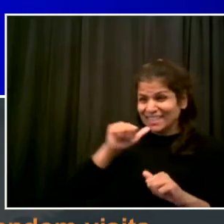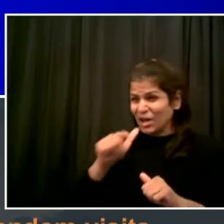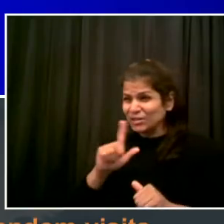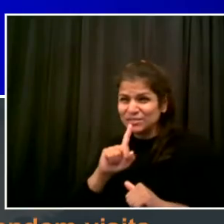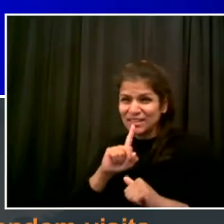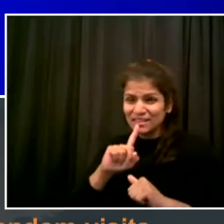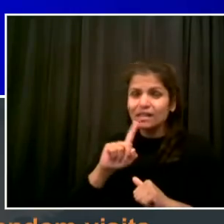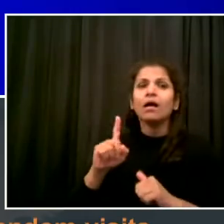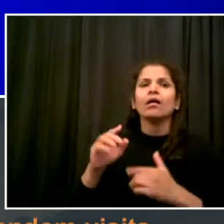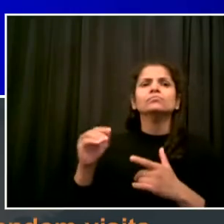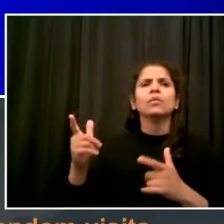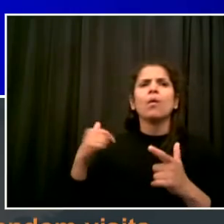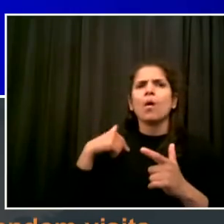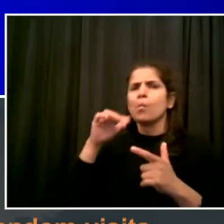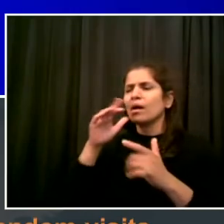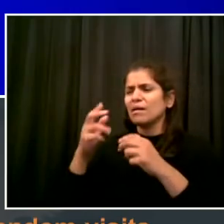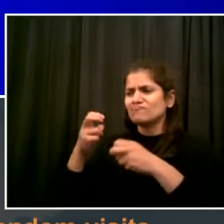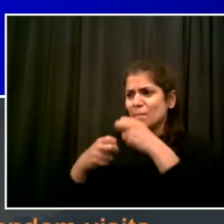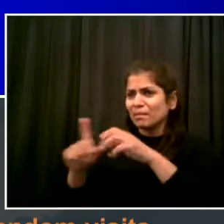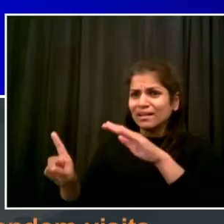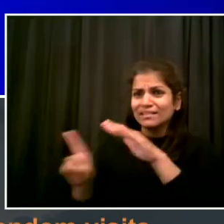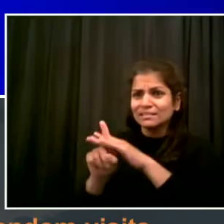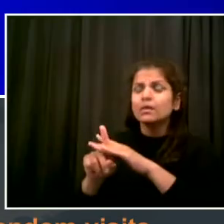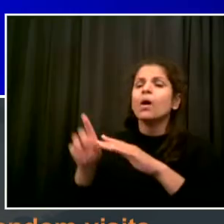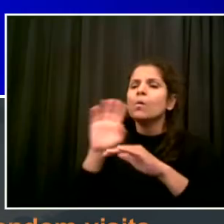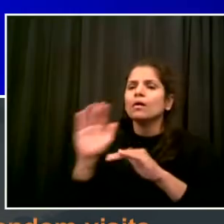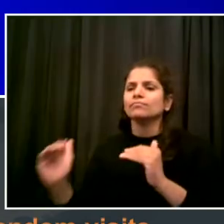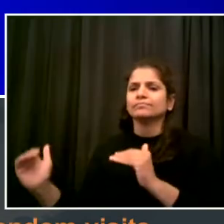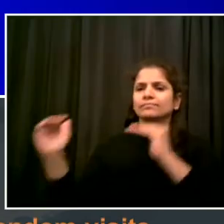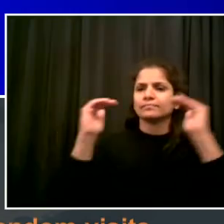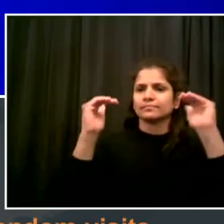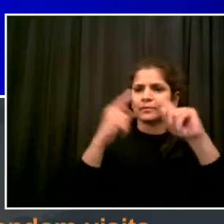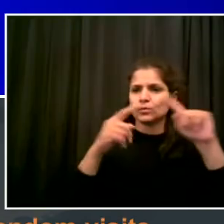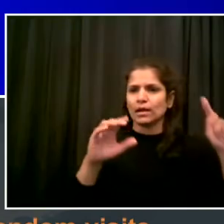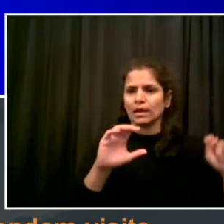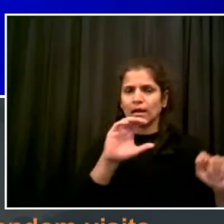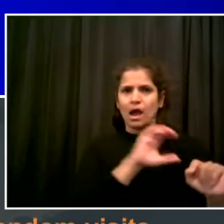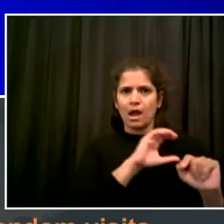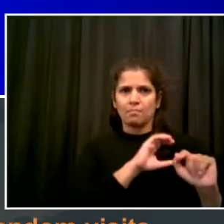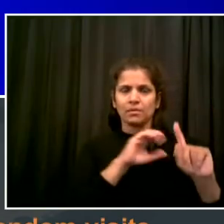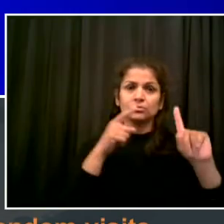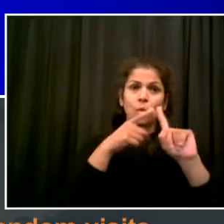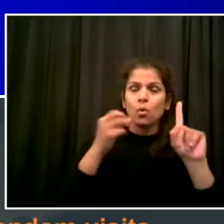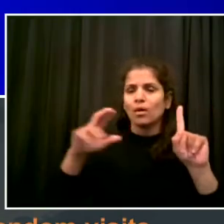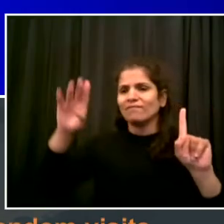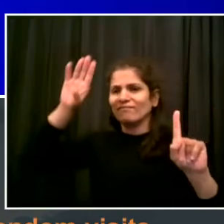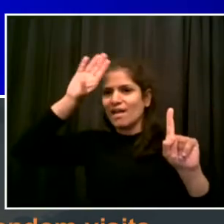THE POLICE DEPARTMENT AND SHERIFFS.